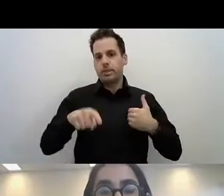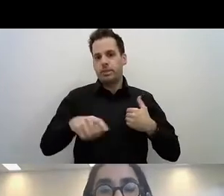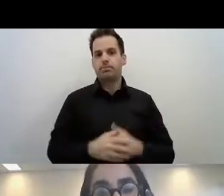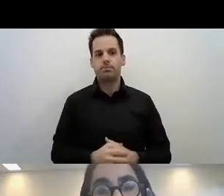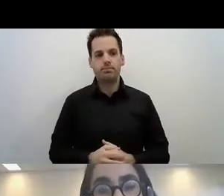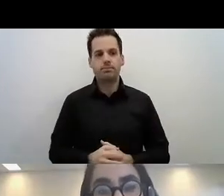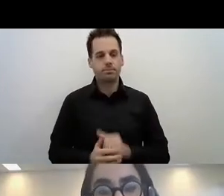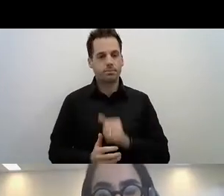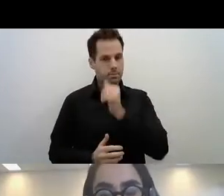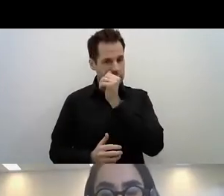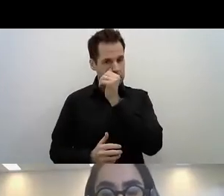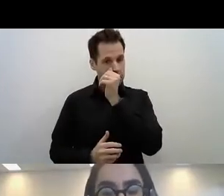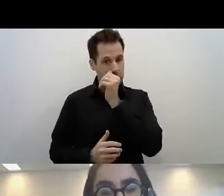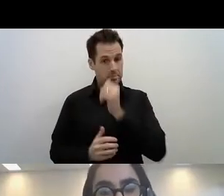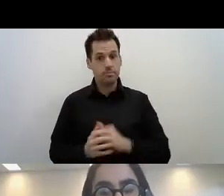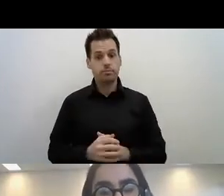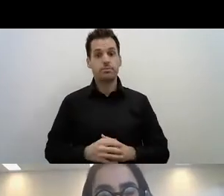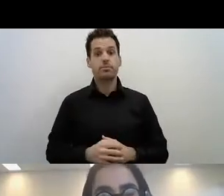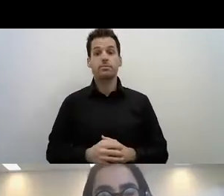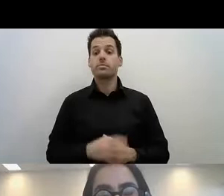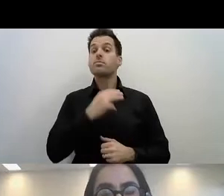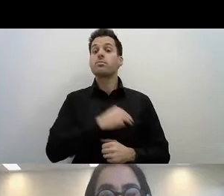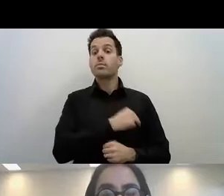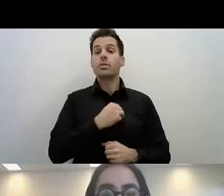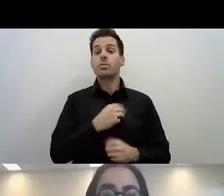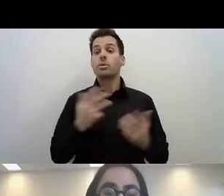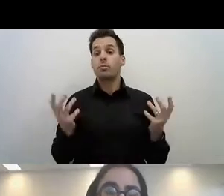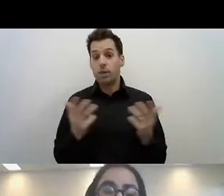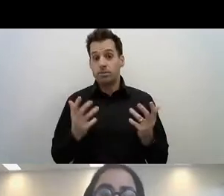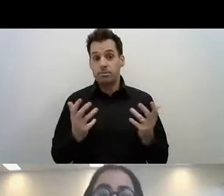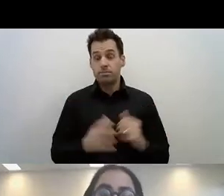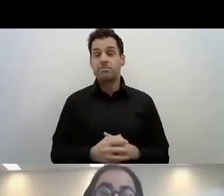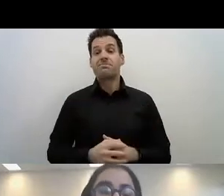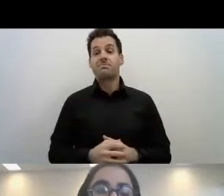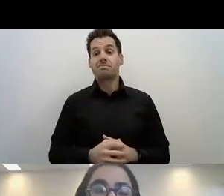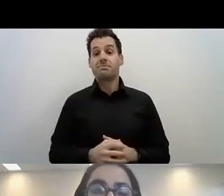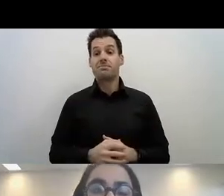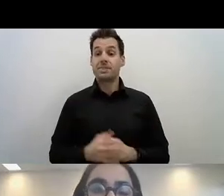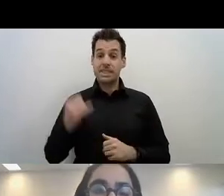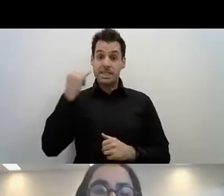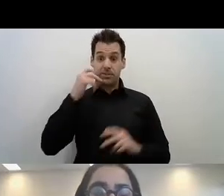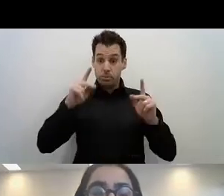now what we know in manitoba is that persons with disabilities who rely upon service animals